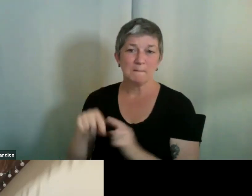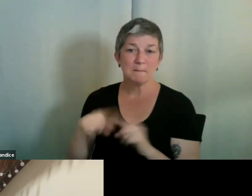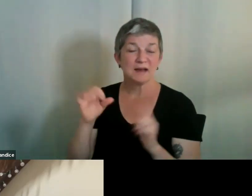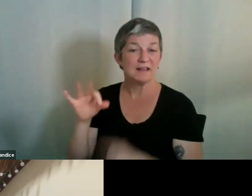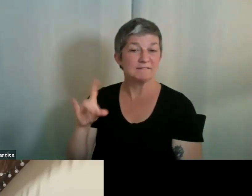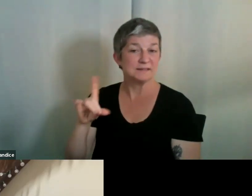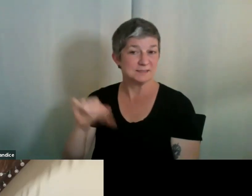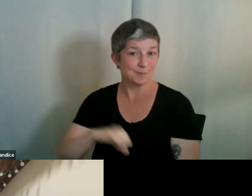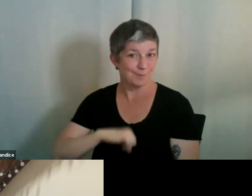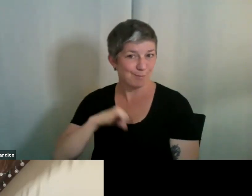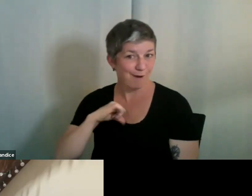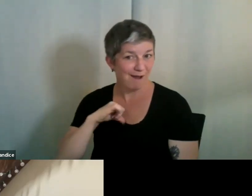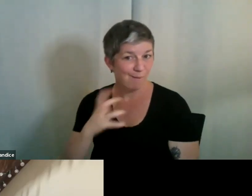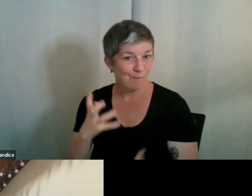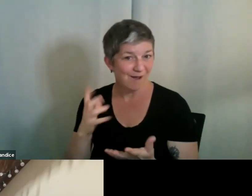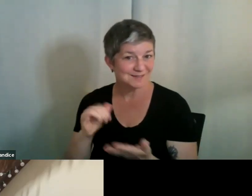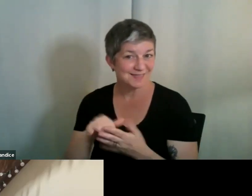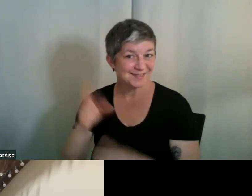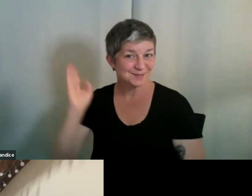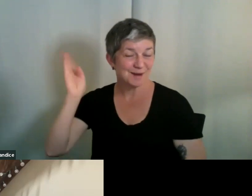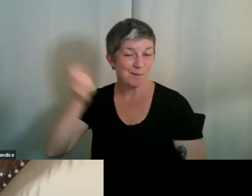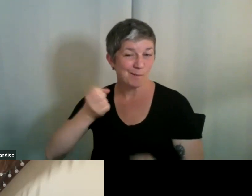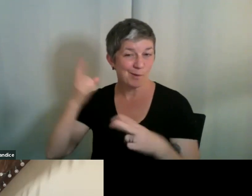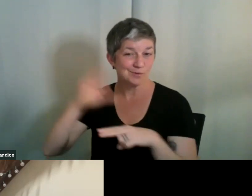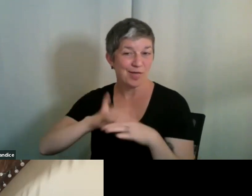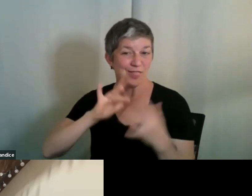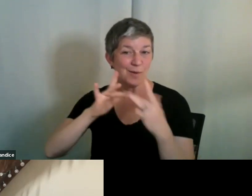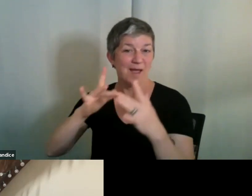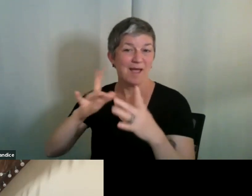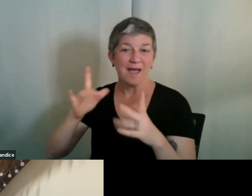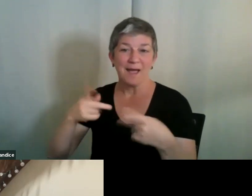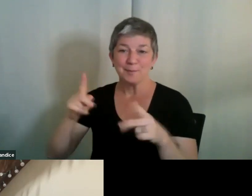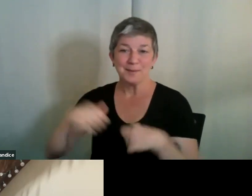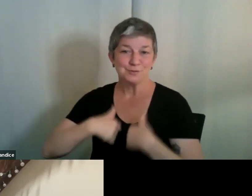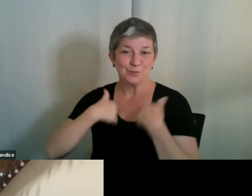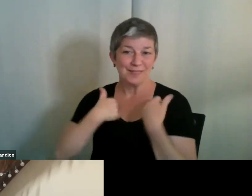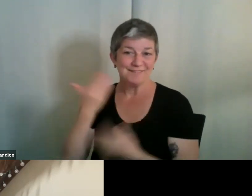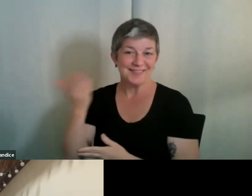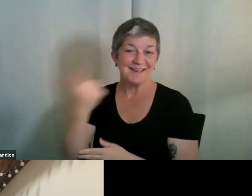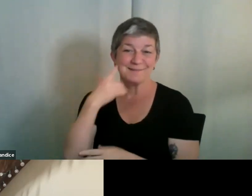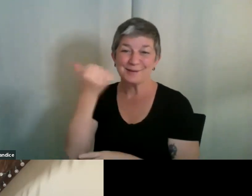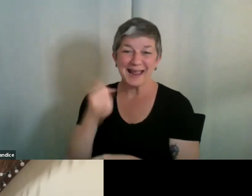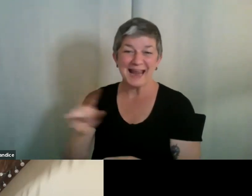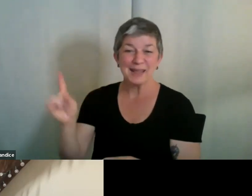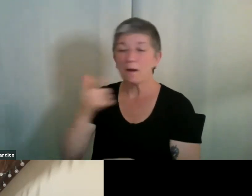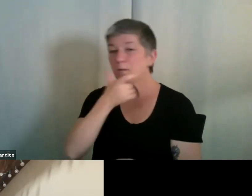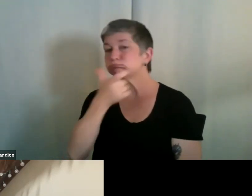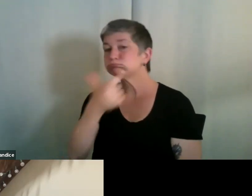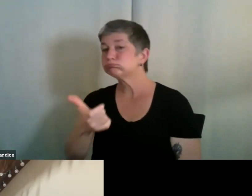once put this presentation up on the website and let it live there, where anyone can pop on and access it, that would be